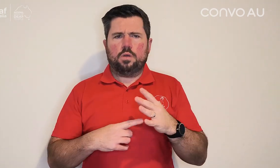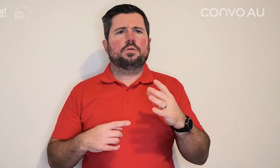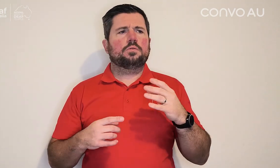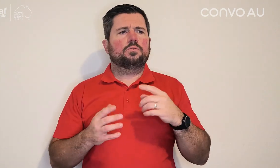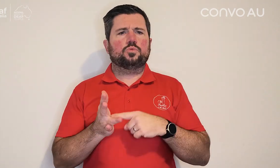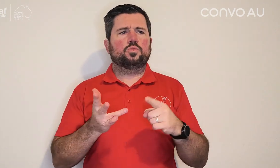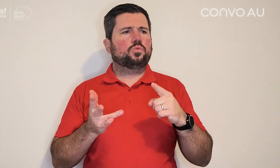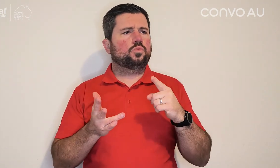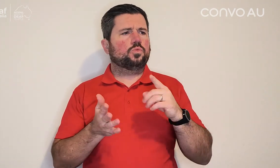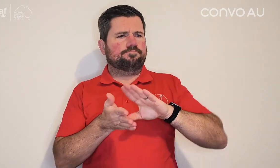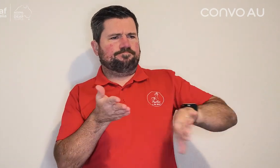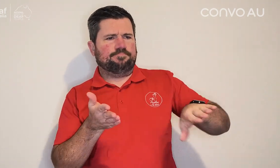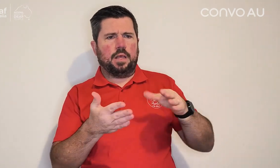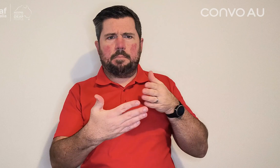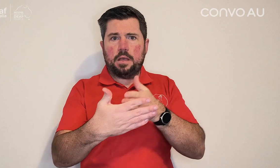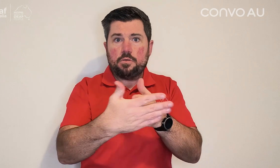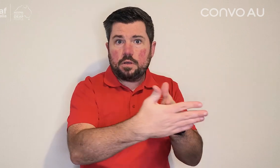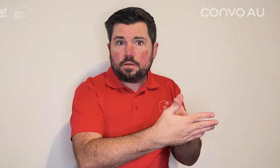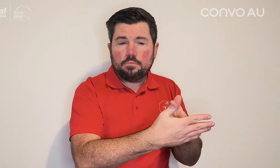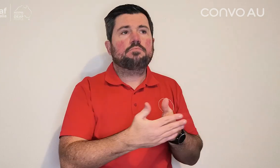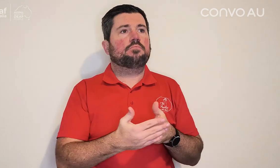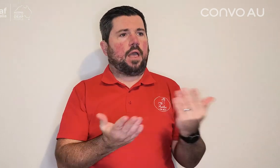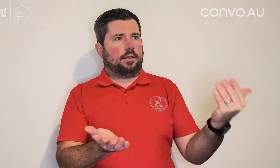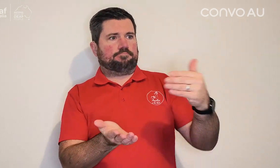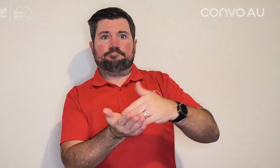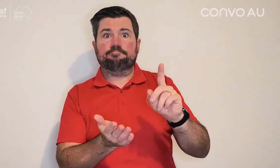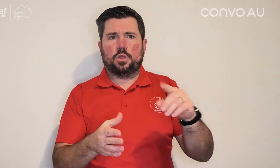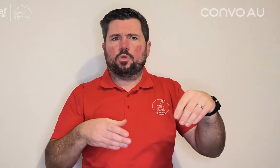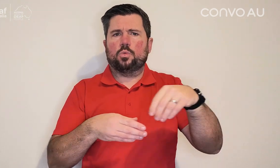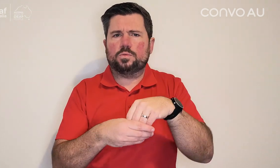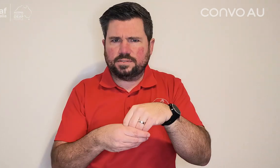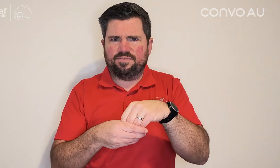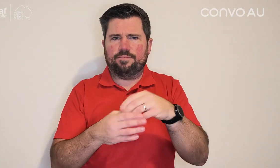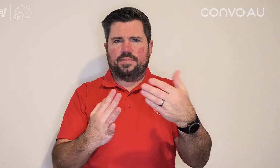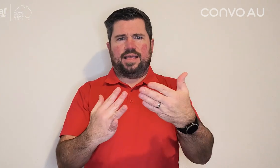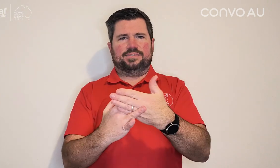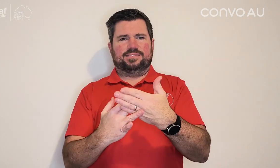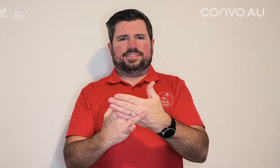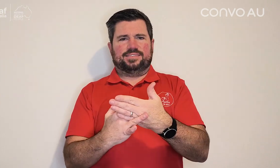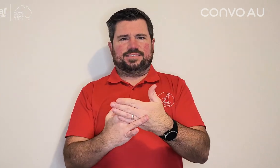for removing barriers as well as for inclusivity and accessibility.